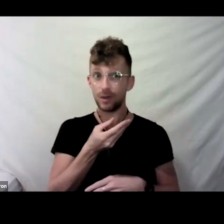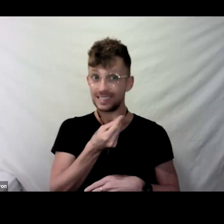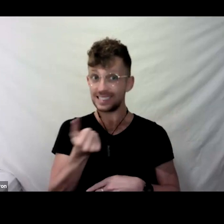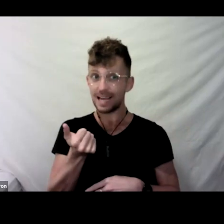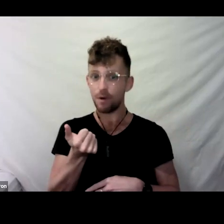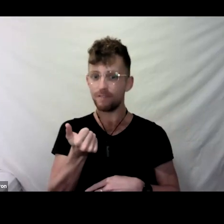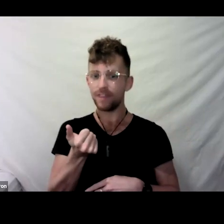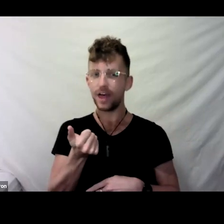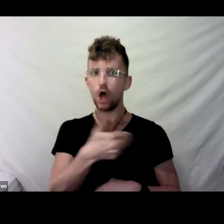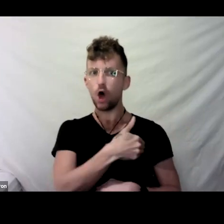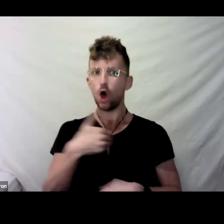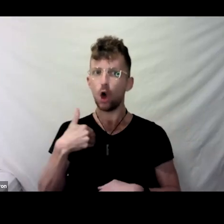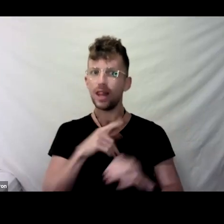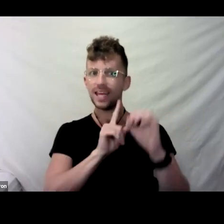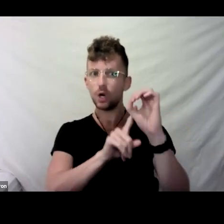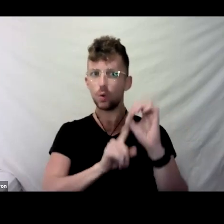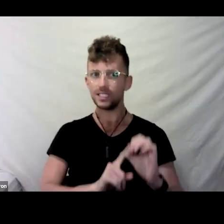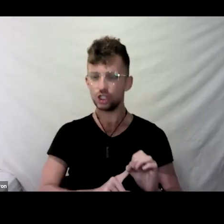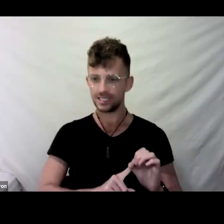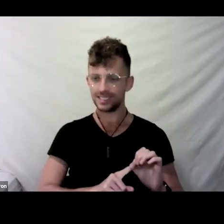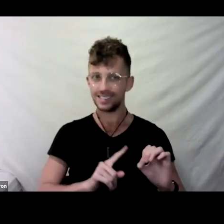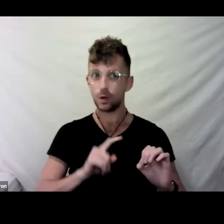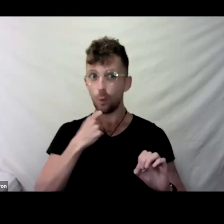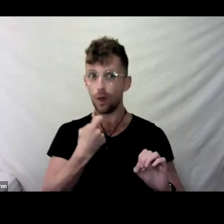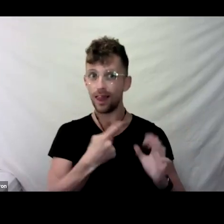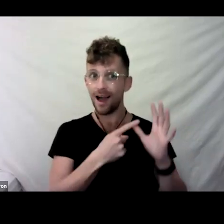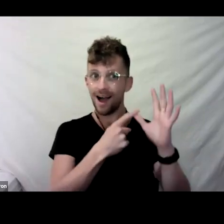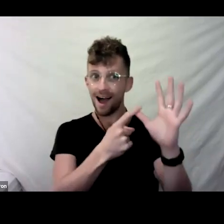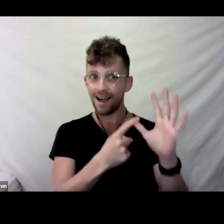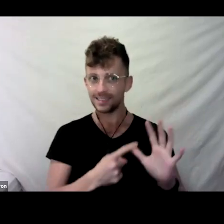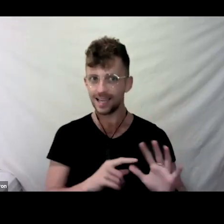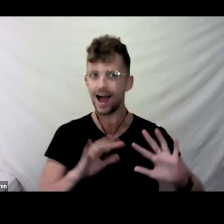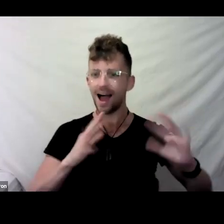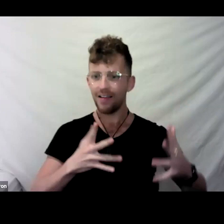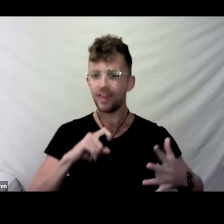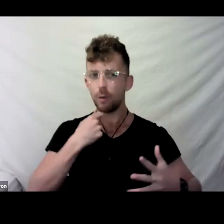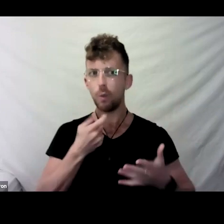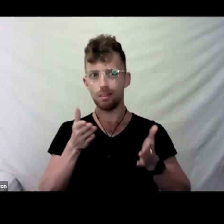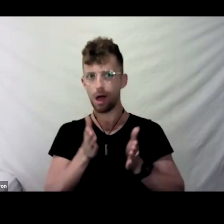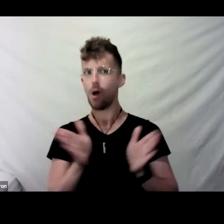But in starting the Q&A session, I’ll also explain how if you have any questions that come up,